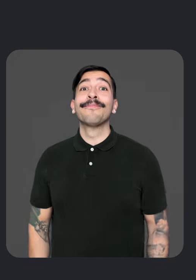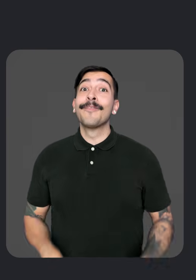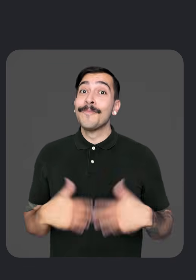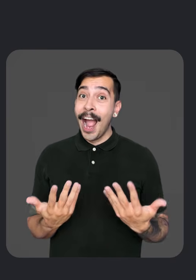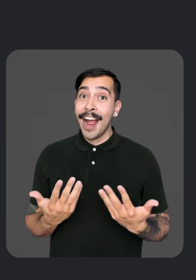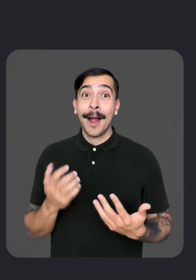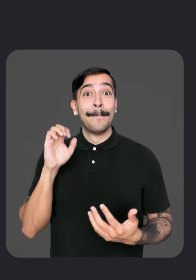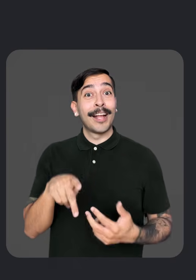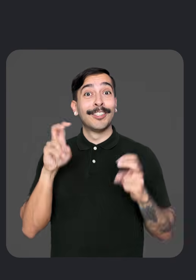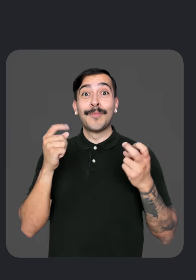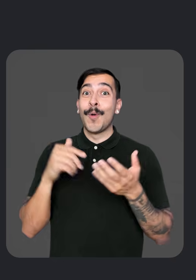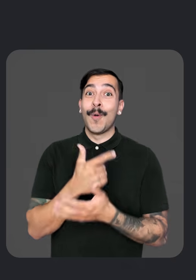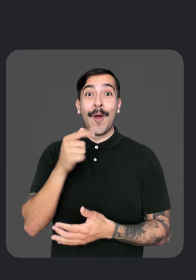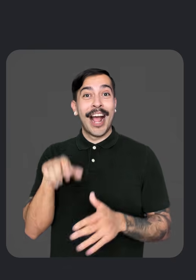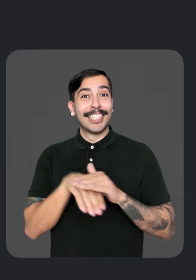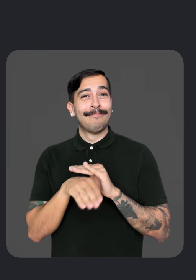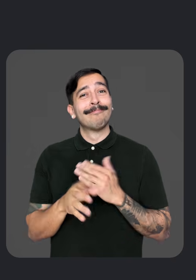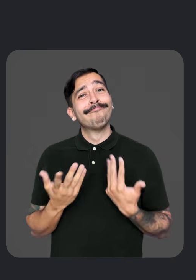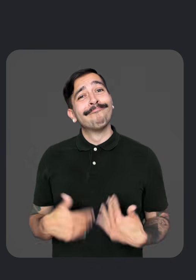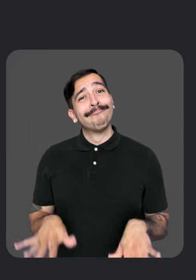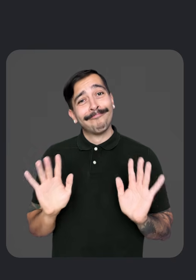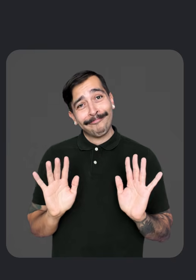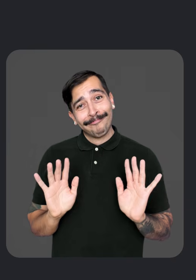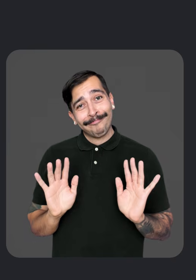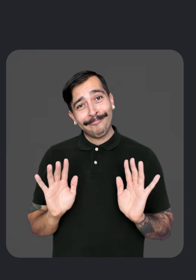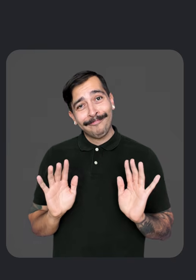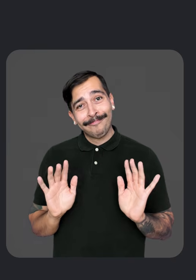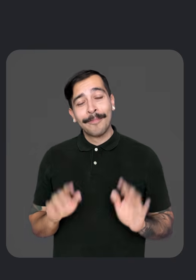Well, that concludes this episode of “What's New in Google Accessibility.”